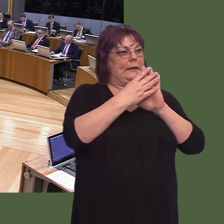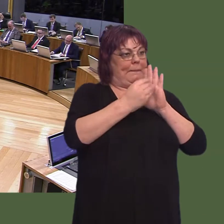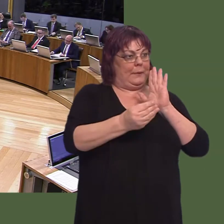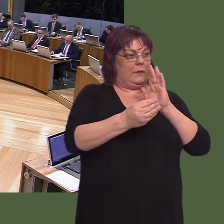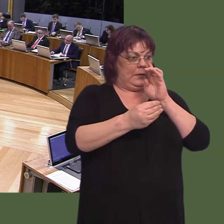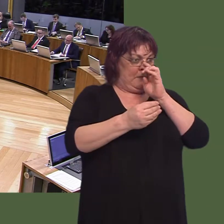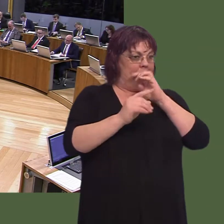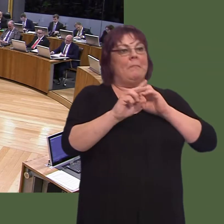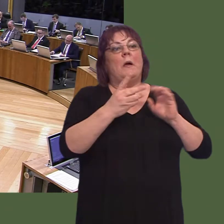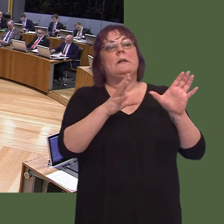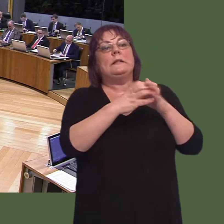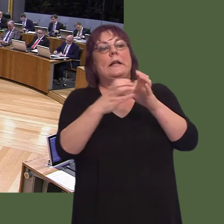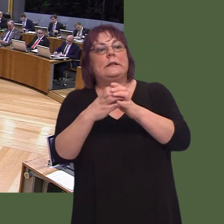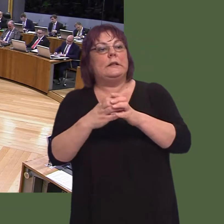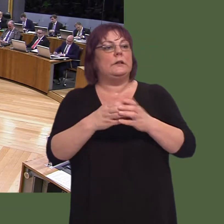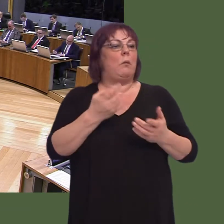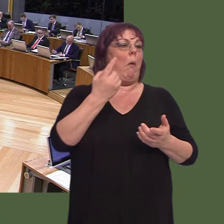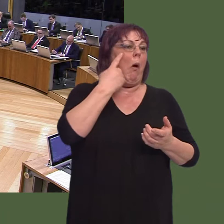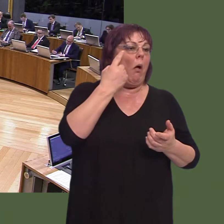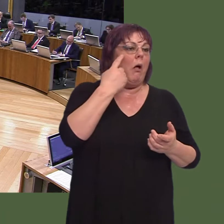put in place in order to deal with and meet the challenges of the future, and, of